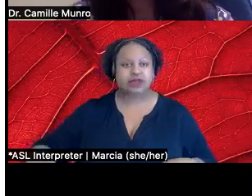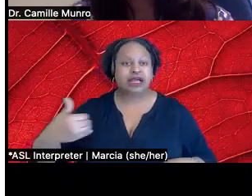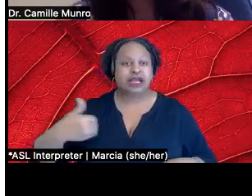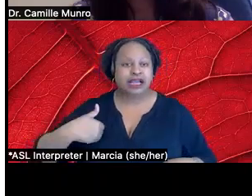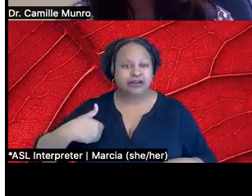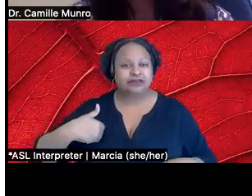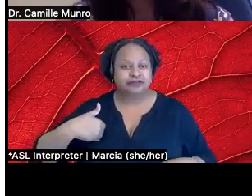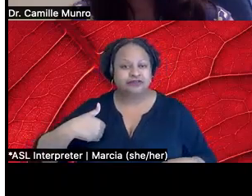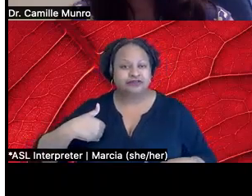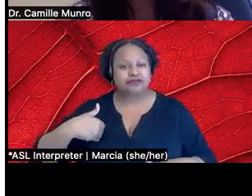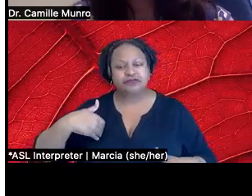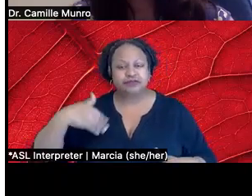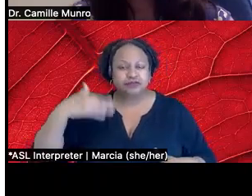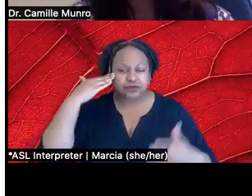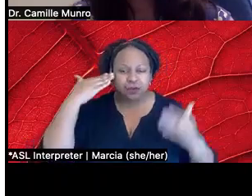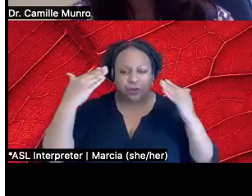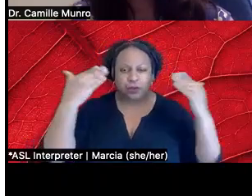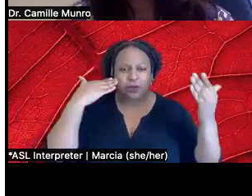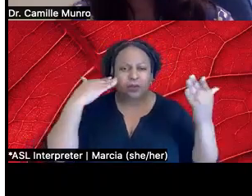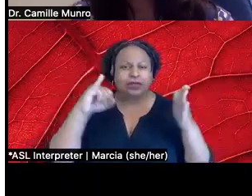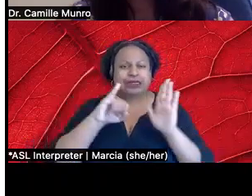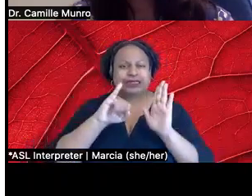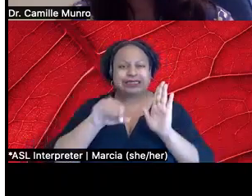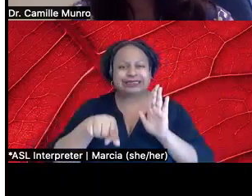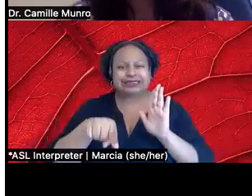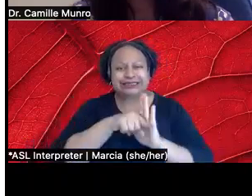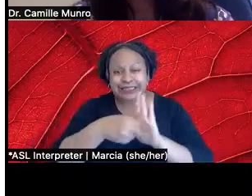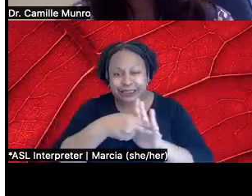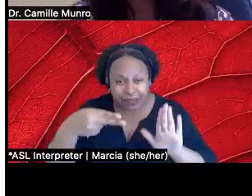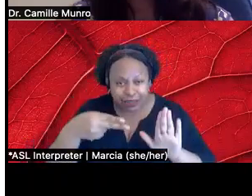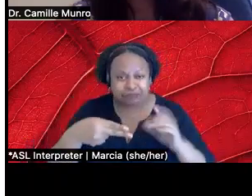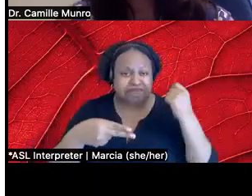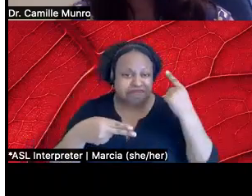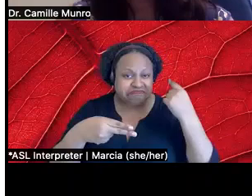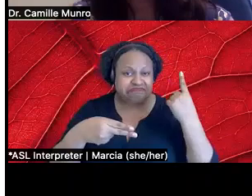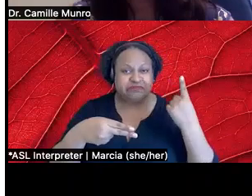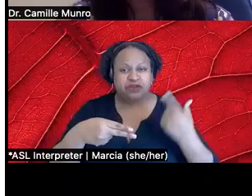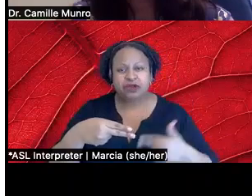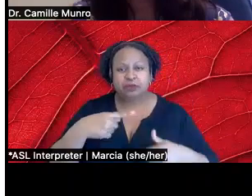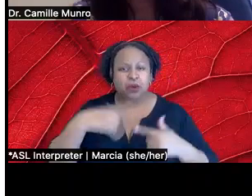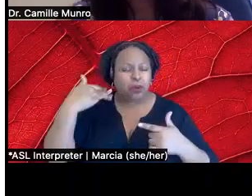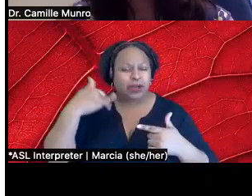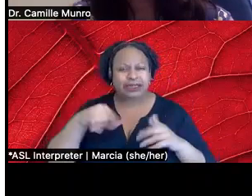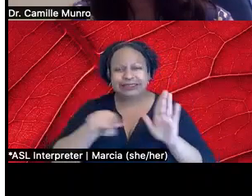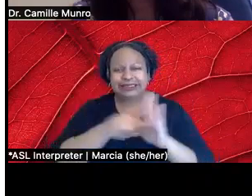What can people, quote “not in charge” due to break the stigma?